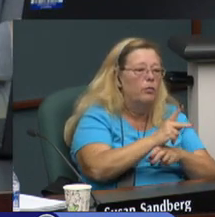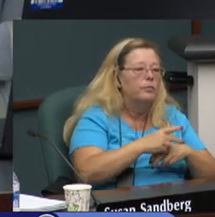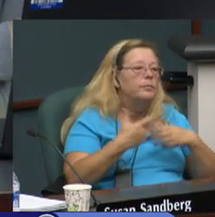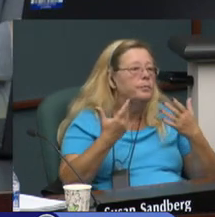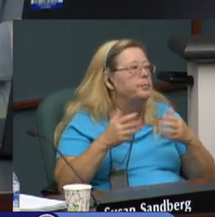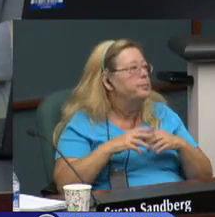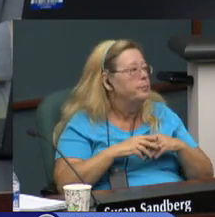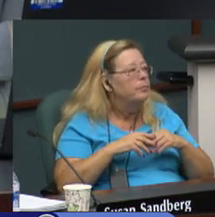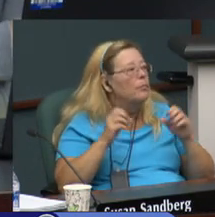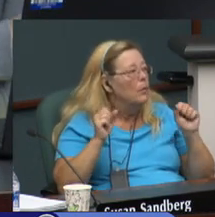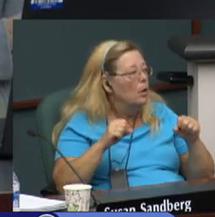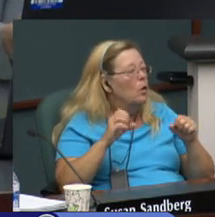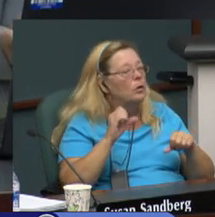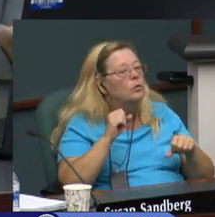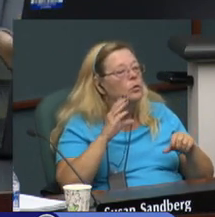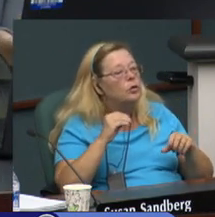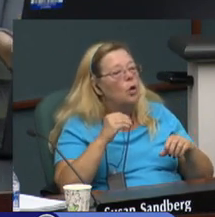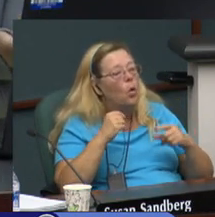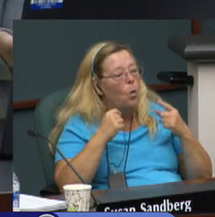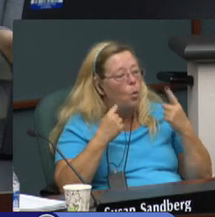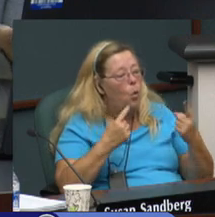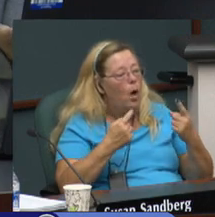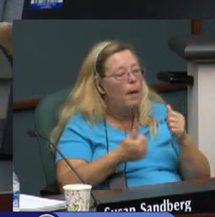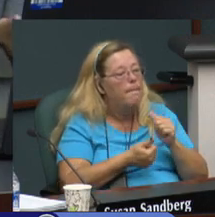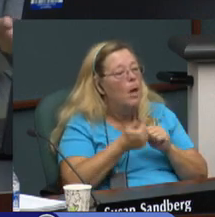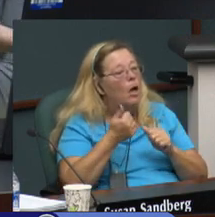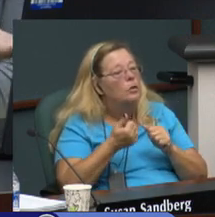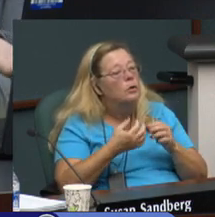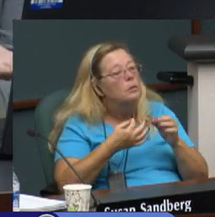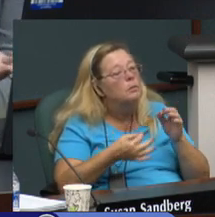yes so we so the one that's most pertinent is the accessory dwelling